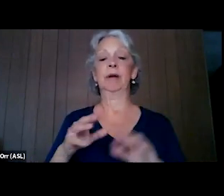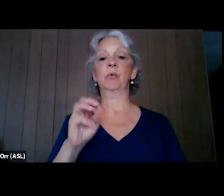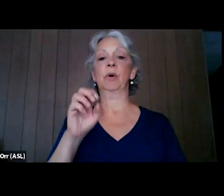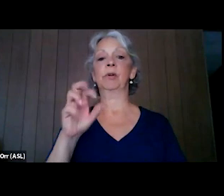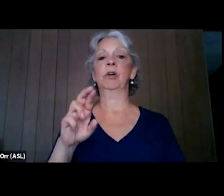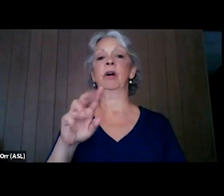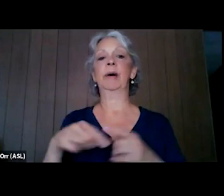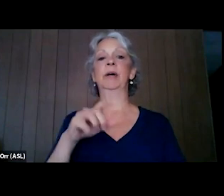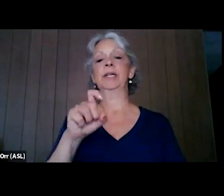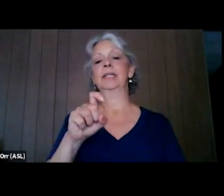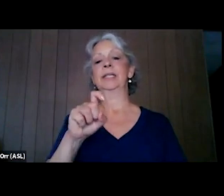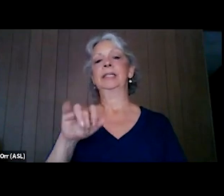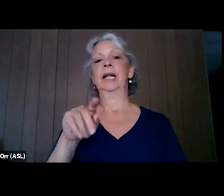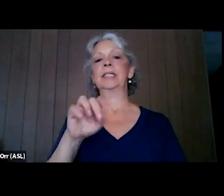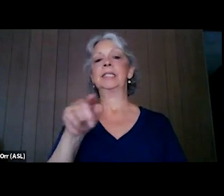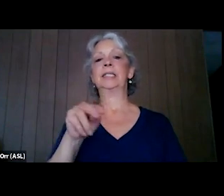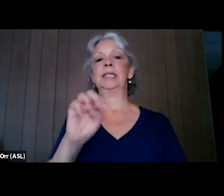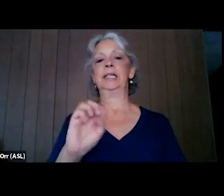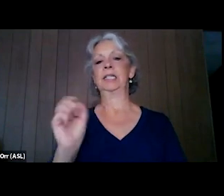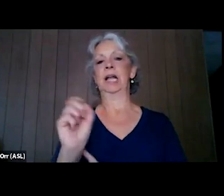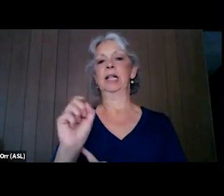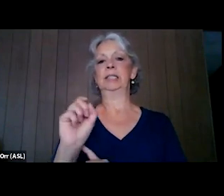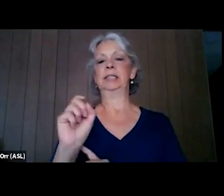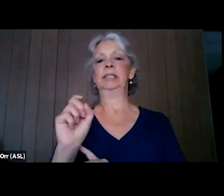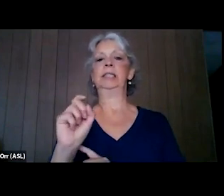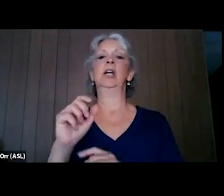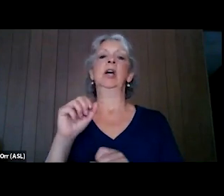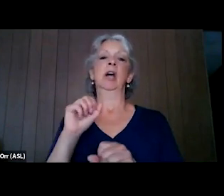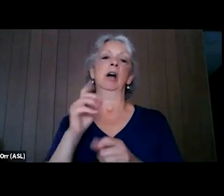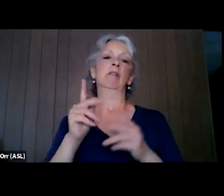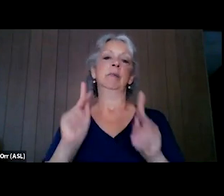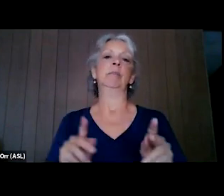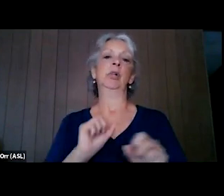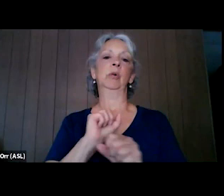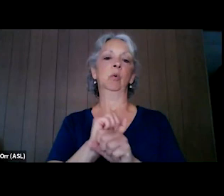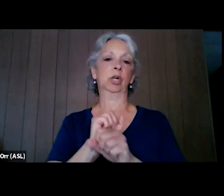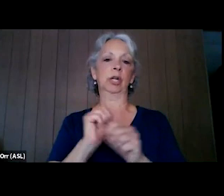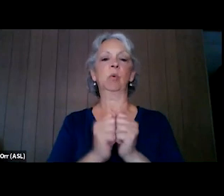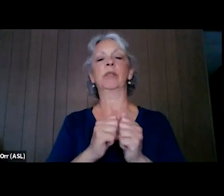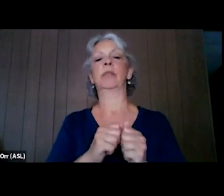an introduction for service providers working with unhoused individuals. And I will just say personally,